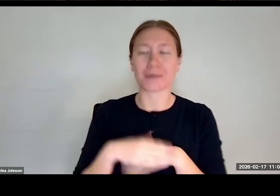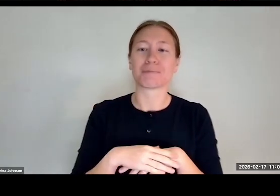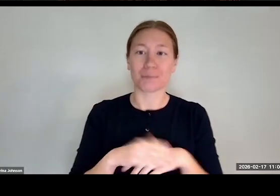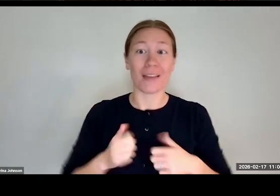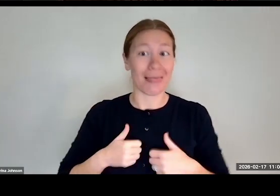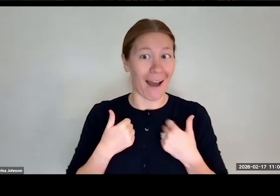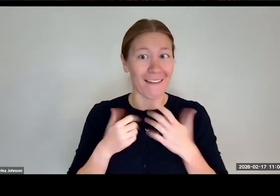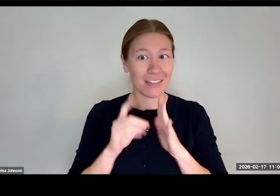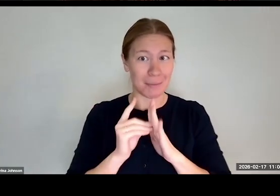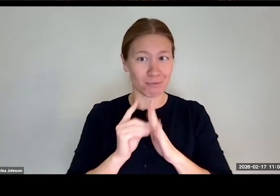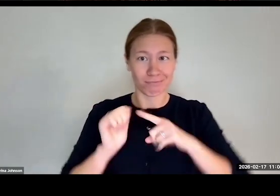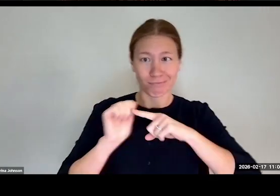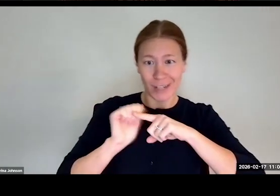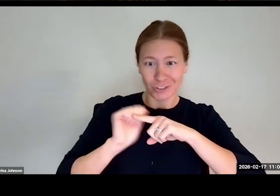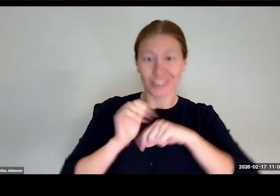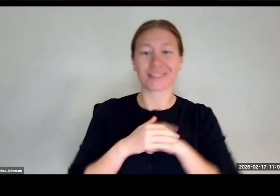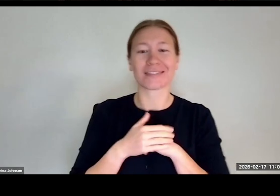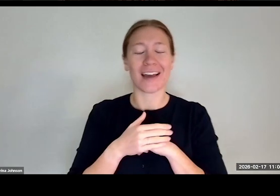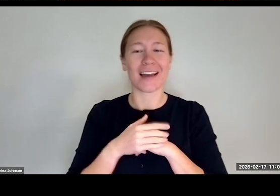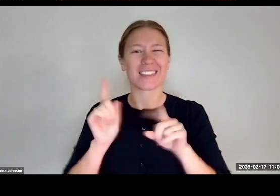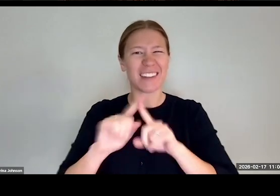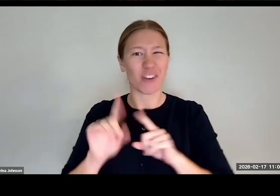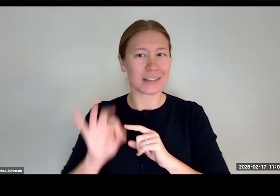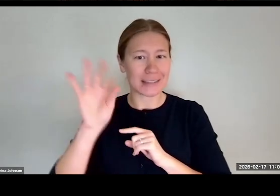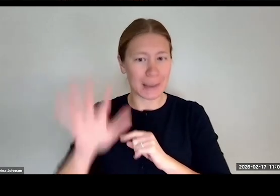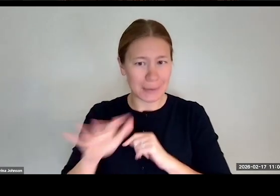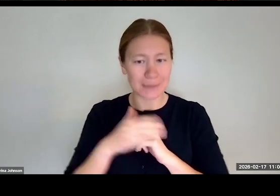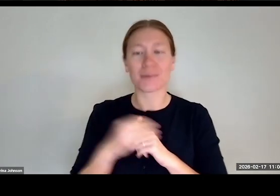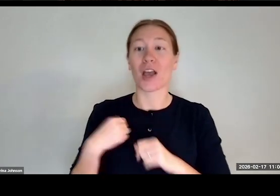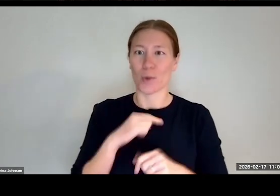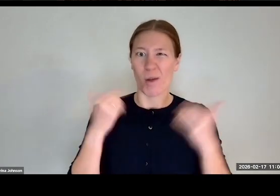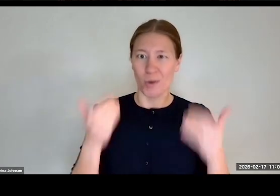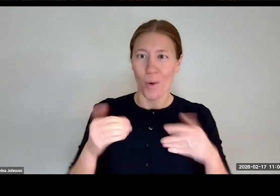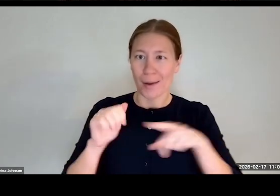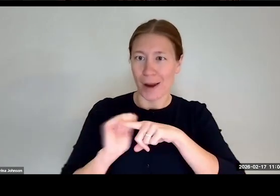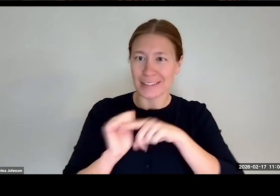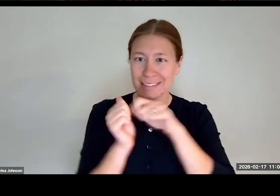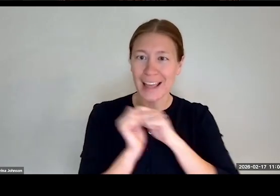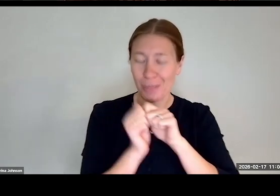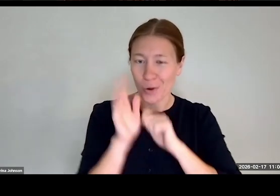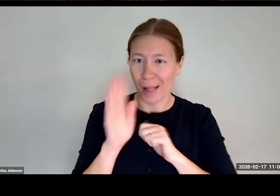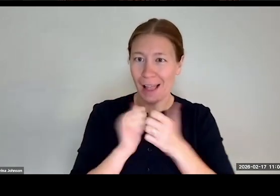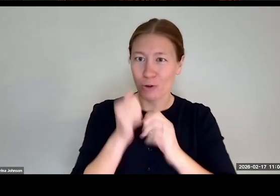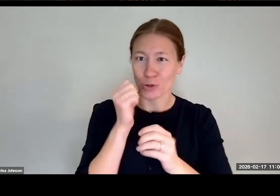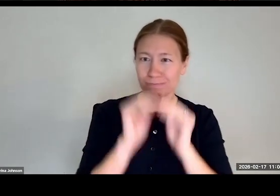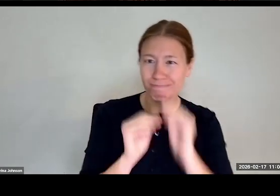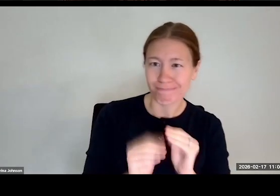and then we'll move into a demonstration of remediating a PowerPoint slide deck. And then we'll look at some additional resources briefly